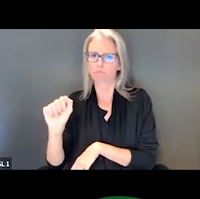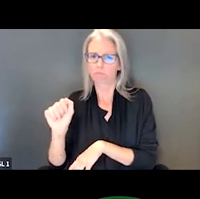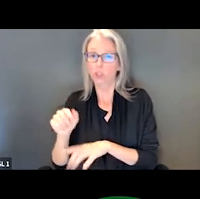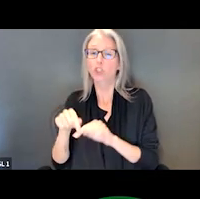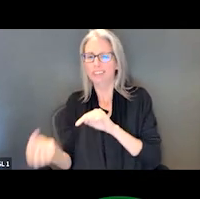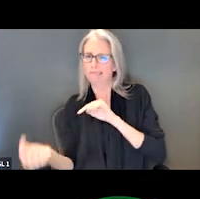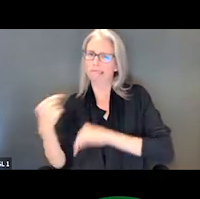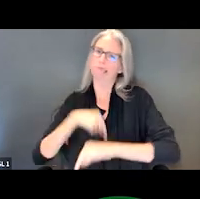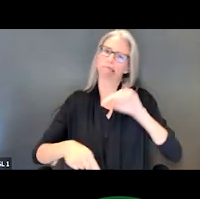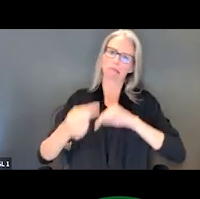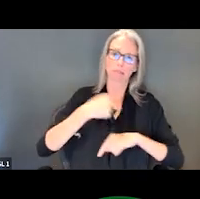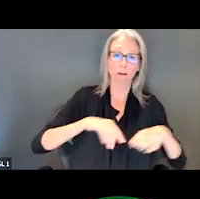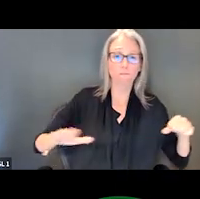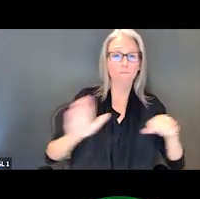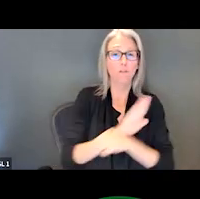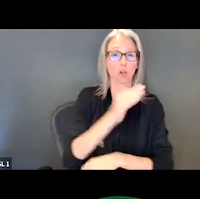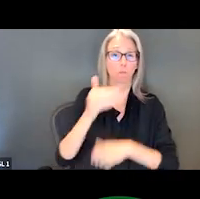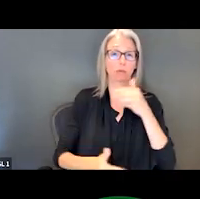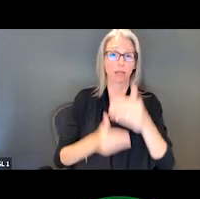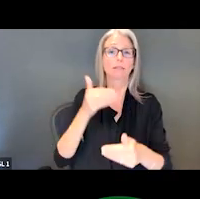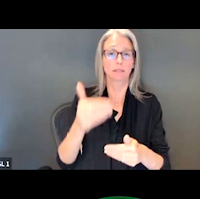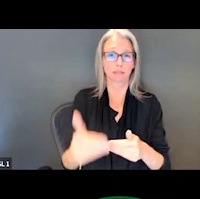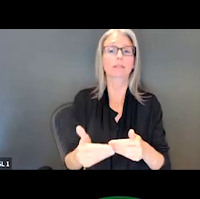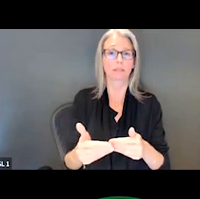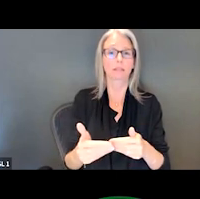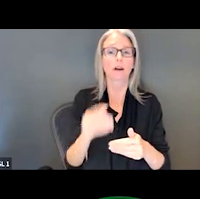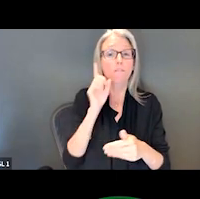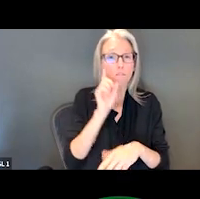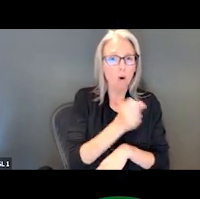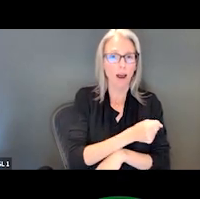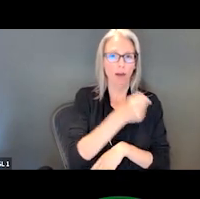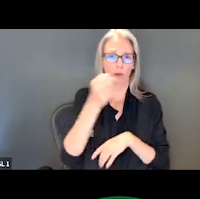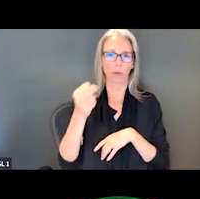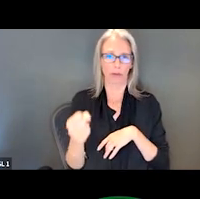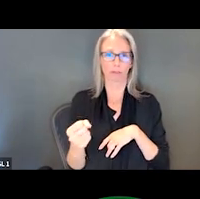And what kind of mentorship opportunities are created. And the intersectionality within the mentorship as well. Thanks.